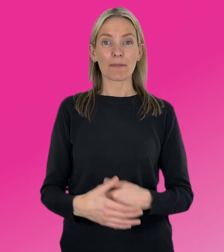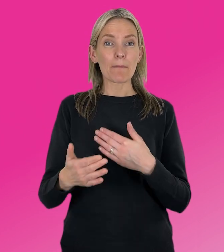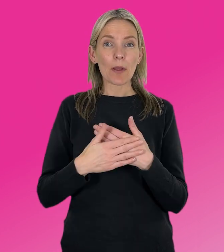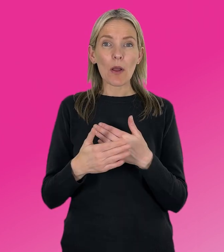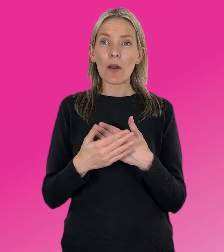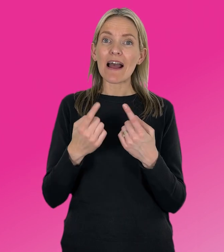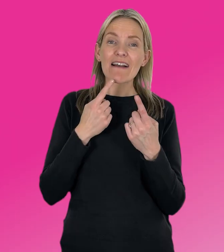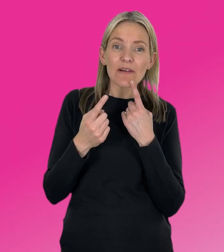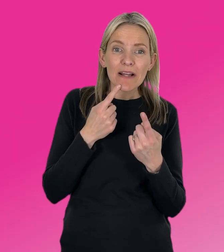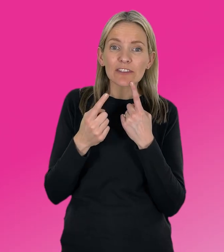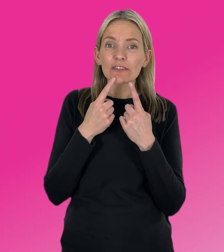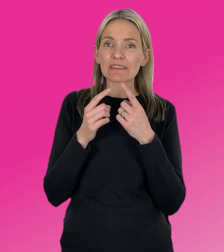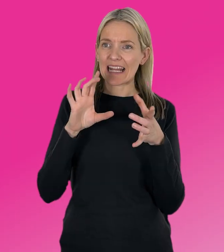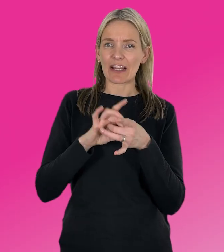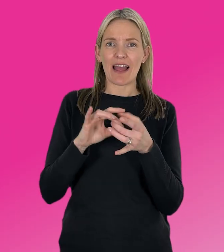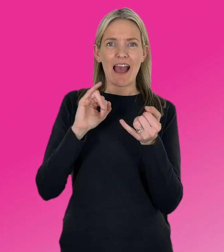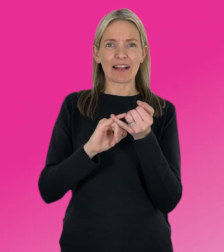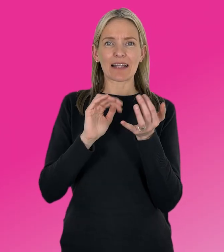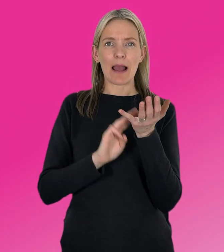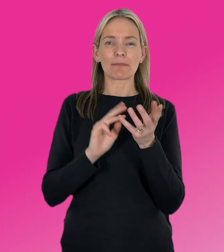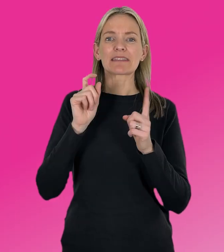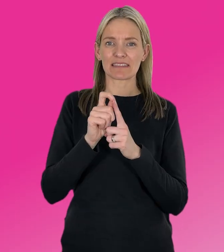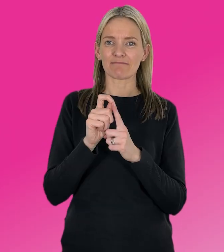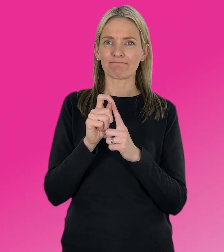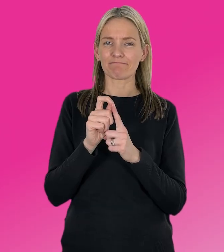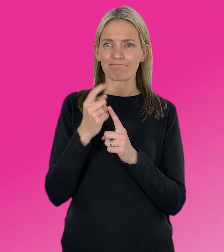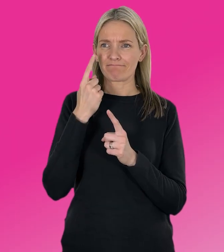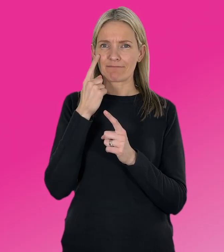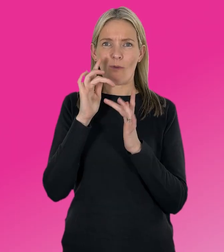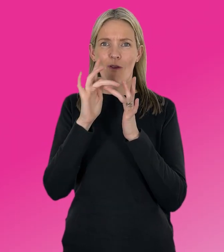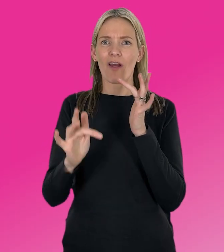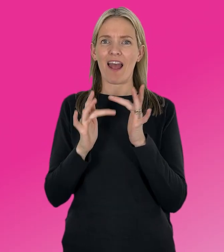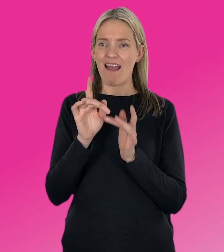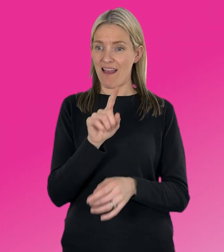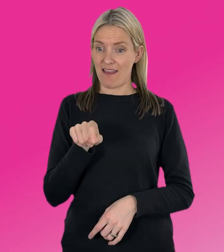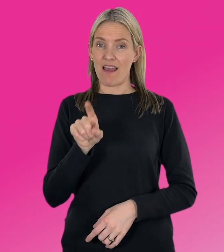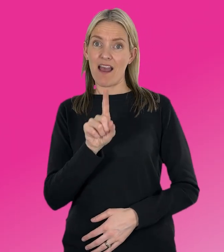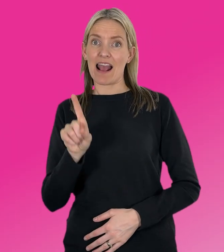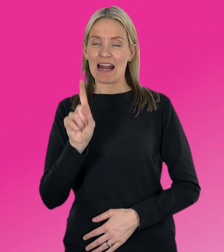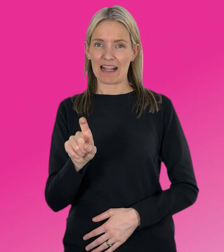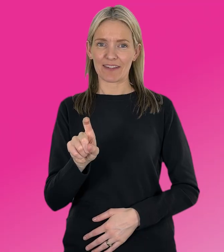For more information about Statutory Maternity Pay, go to